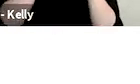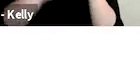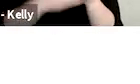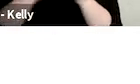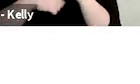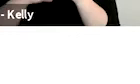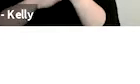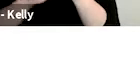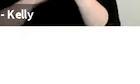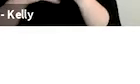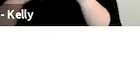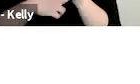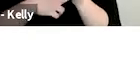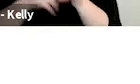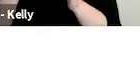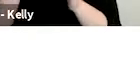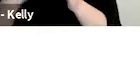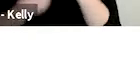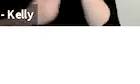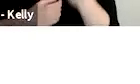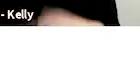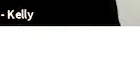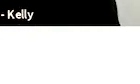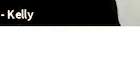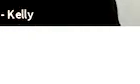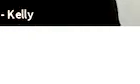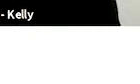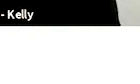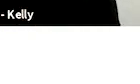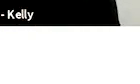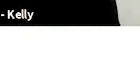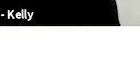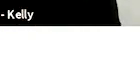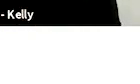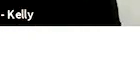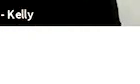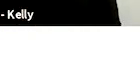“It offers a systematic framework to look at supporting all students in the classroom